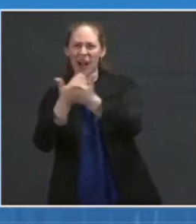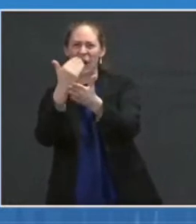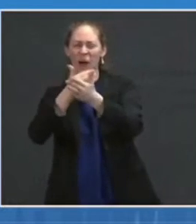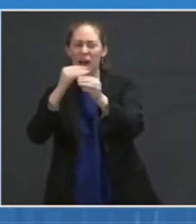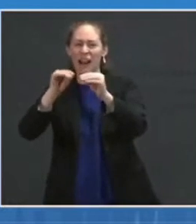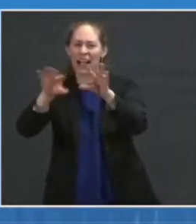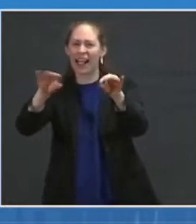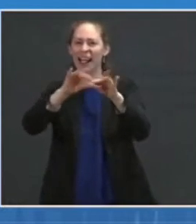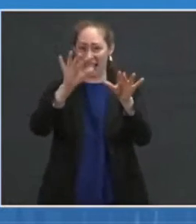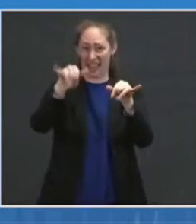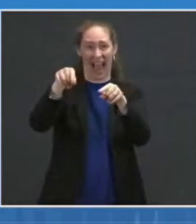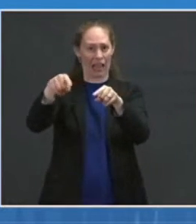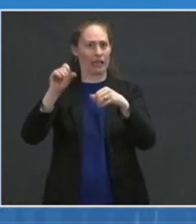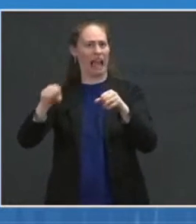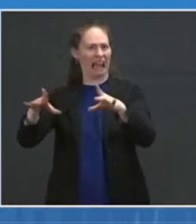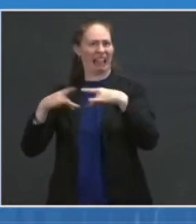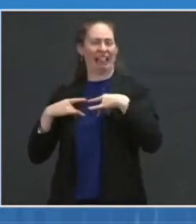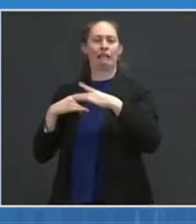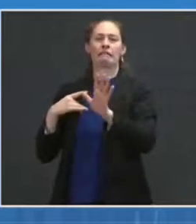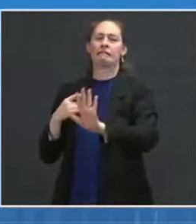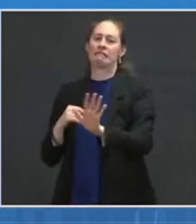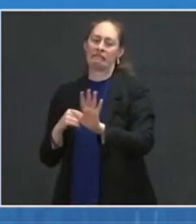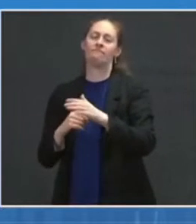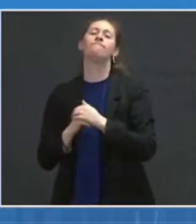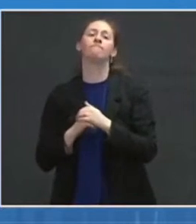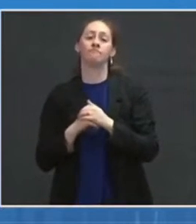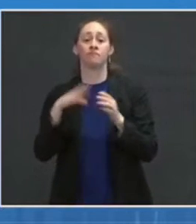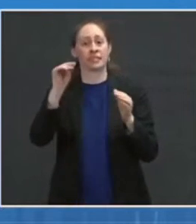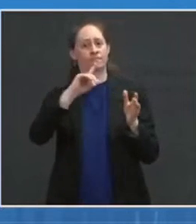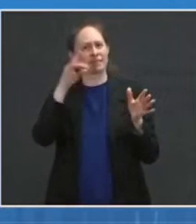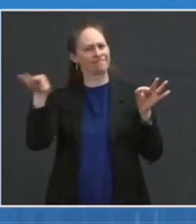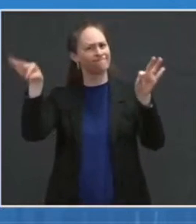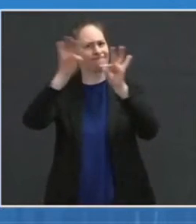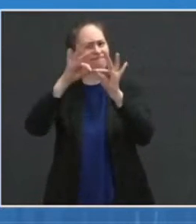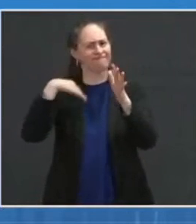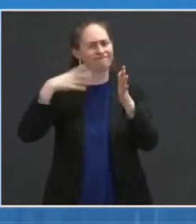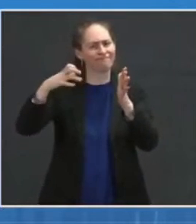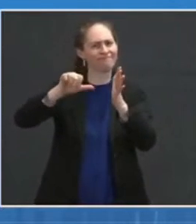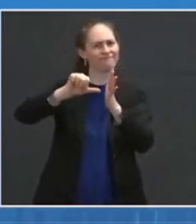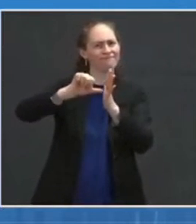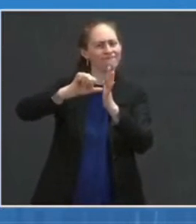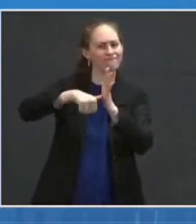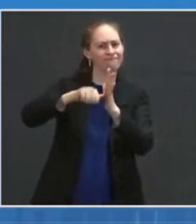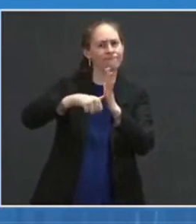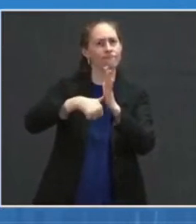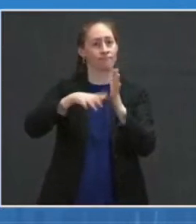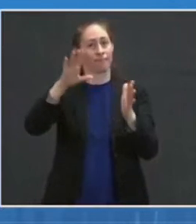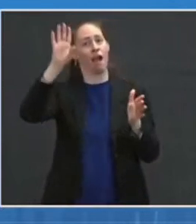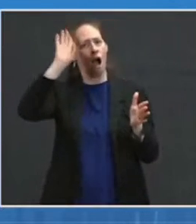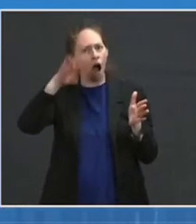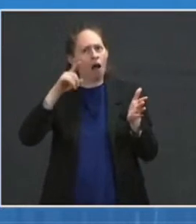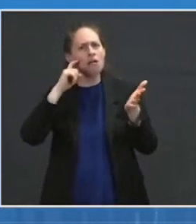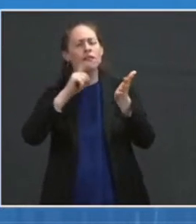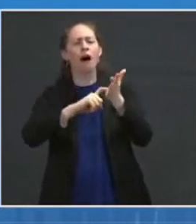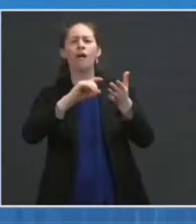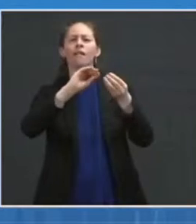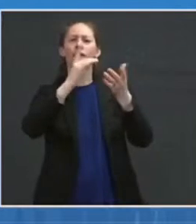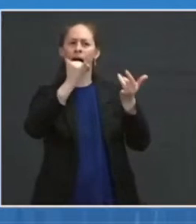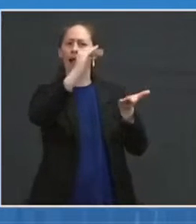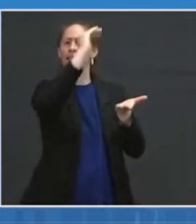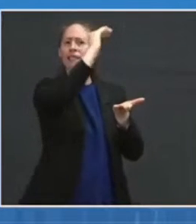THE OTHER ISSUE THAT WE NEED TO